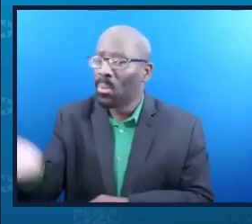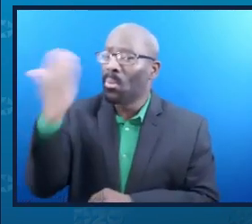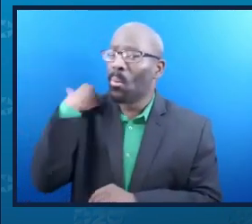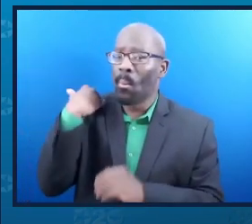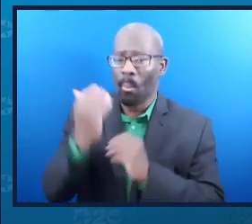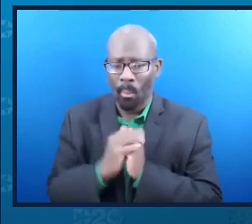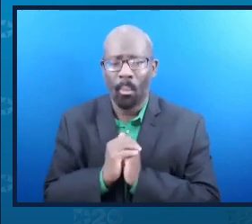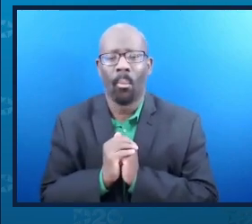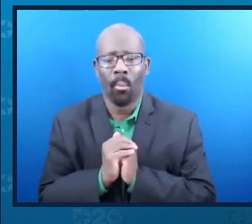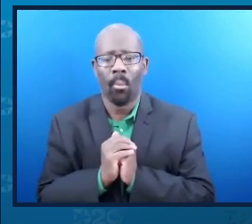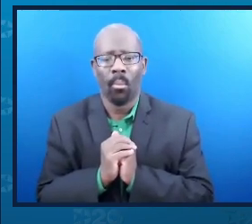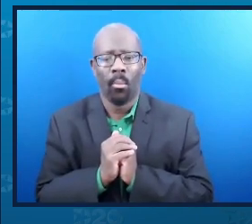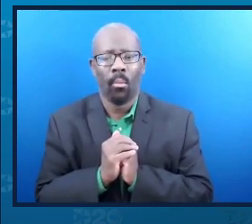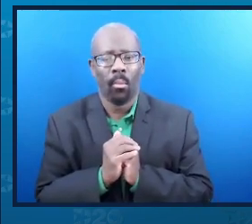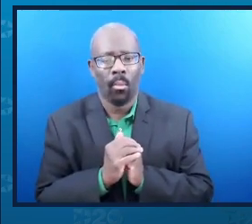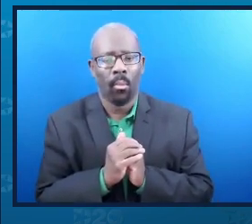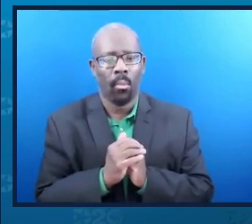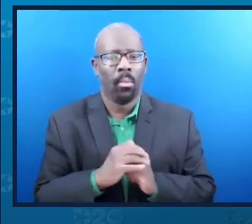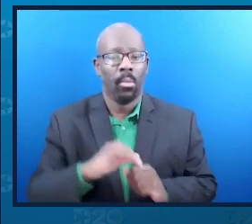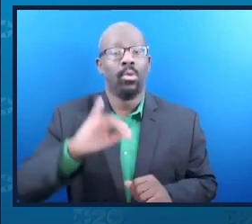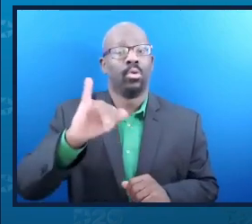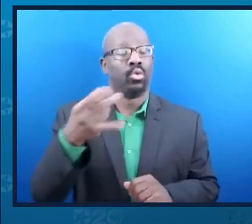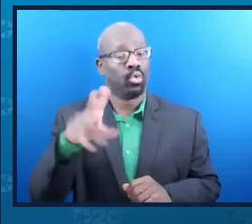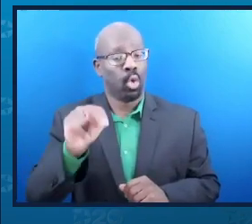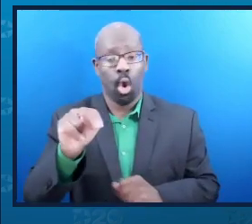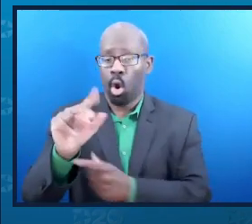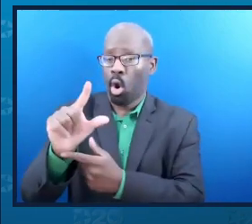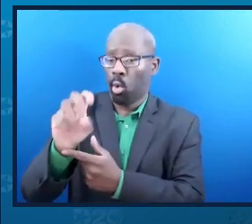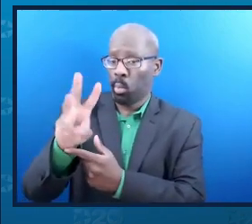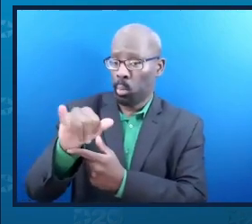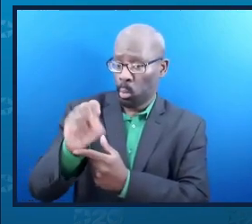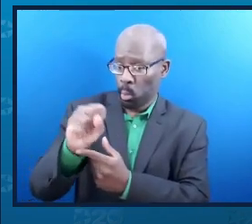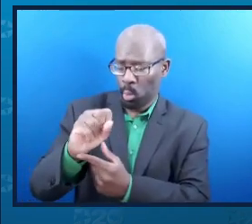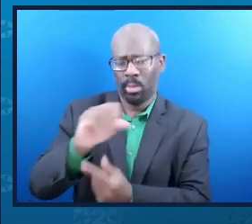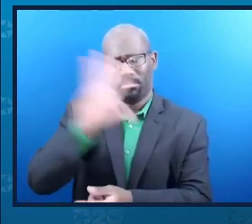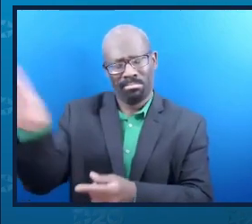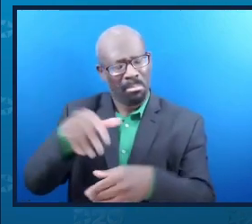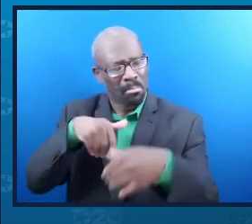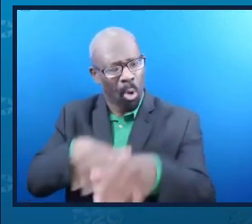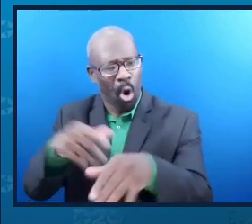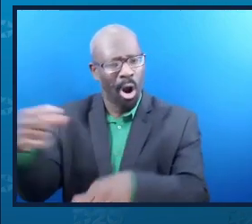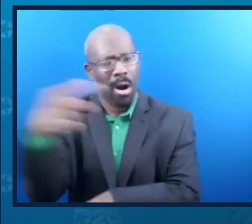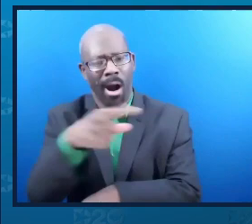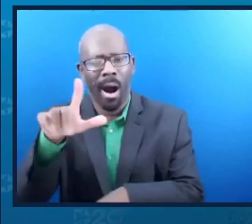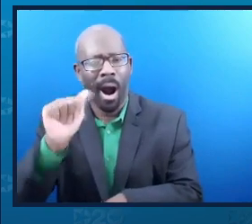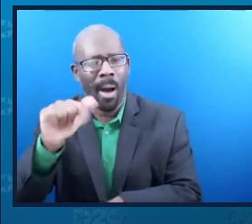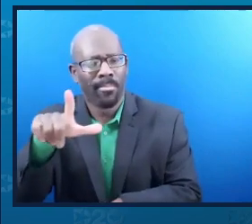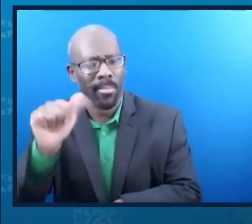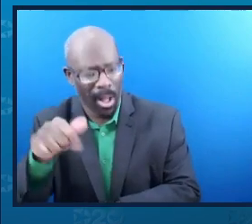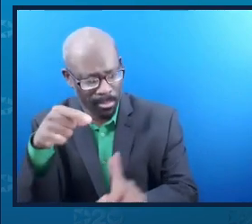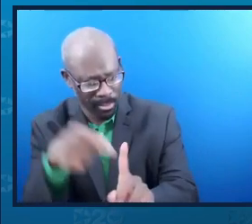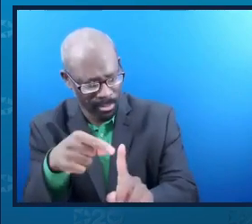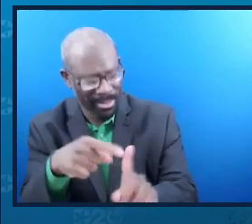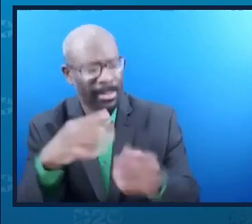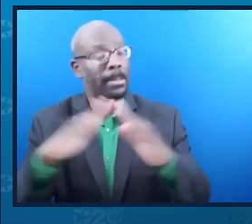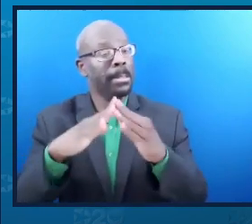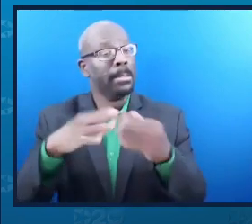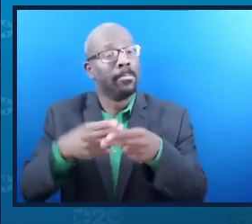TONIGHT, I AM THINKING OF THE GIRLANCE THE BOYS WHO SEE THEMSELVES IN AMERICA'S FUTURE